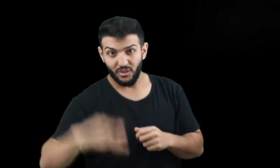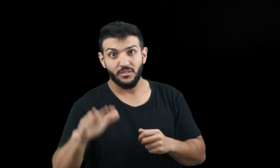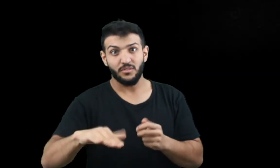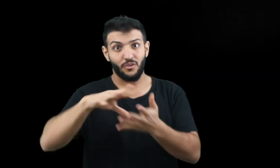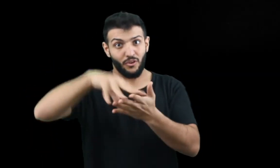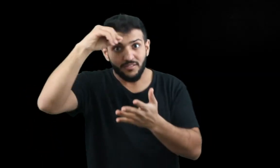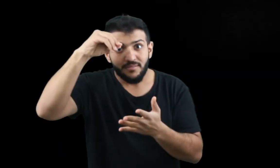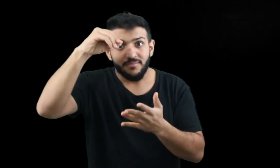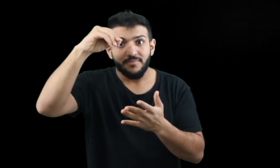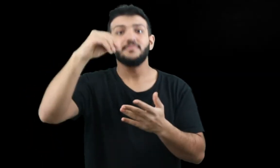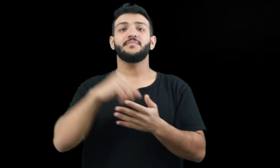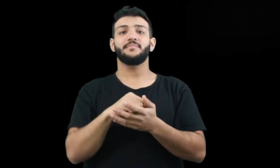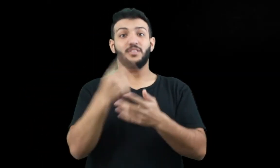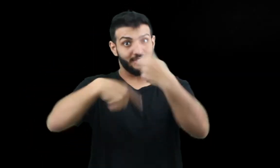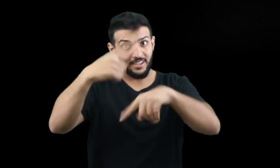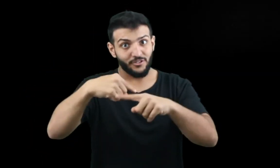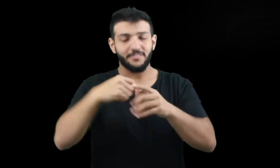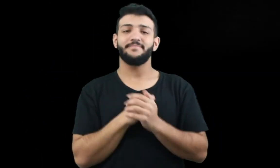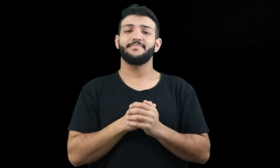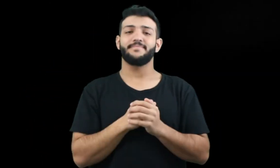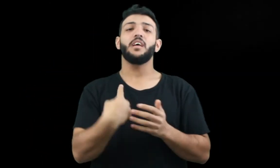When I was young I didn't know sign language.